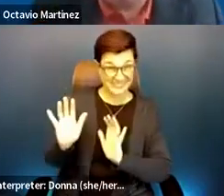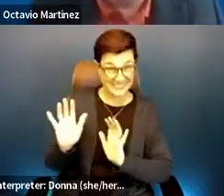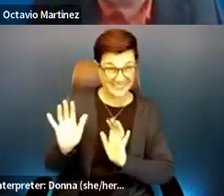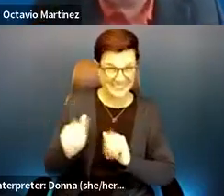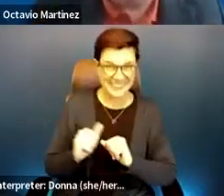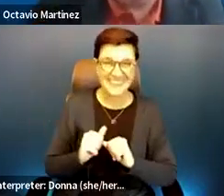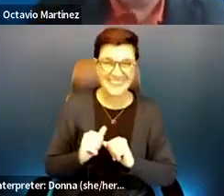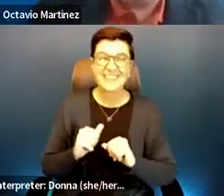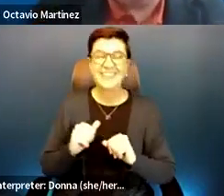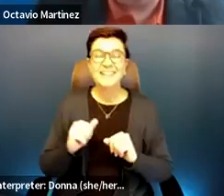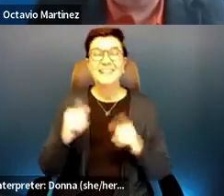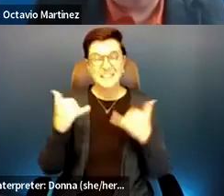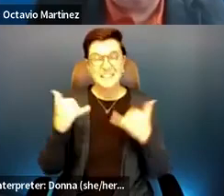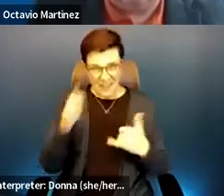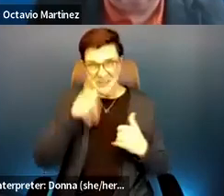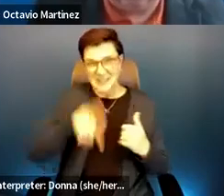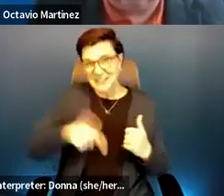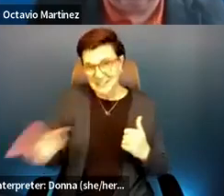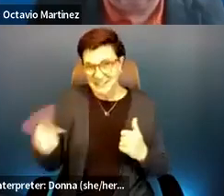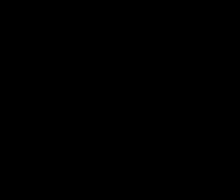from our data and surveillance work group.